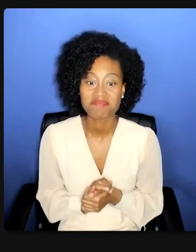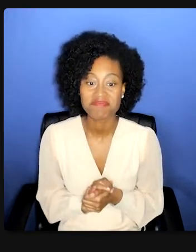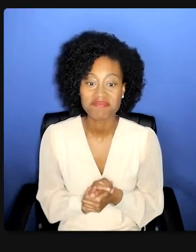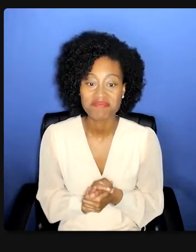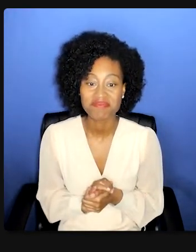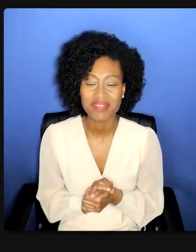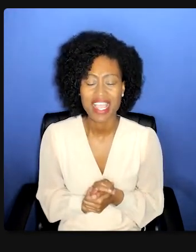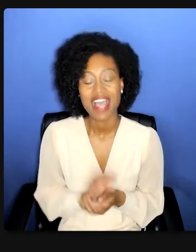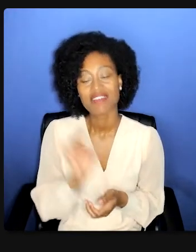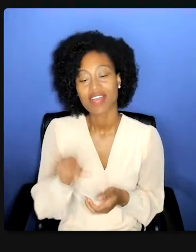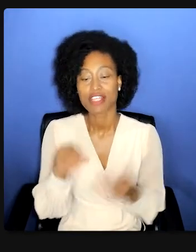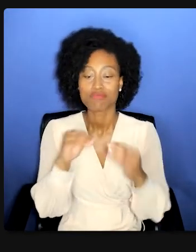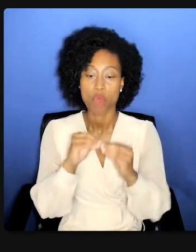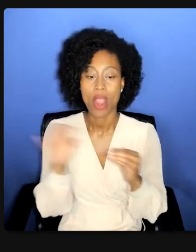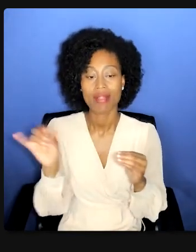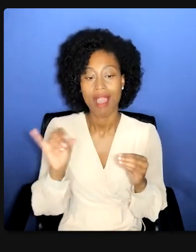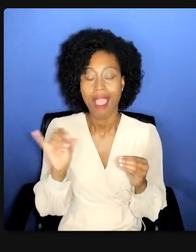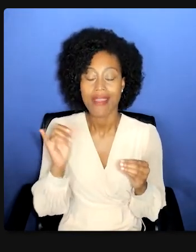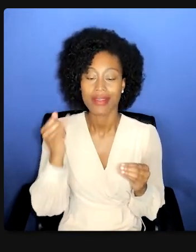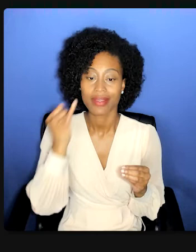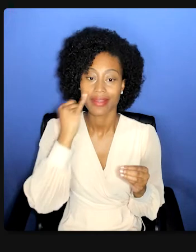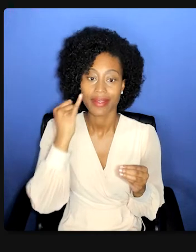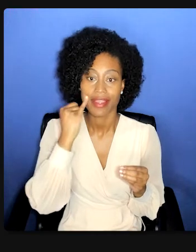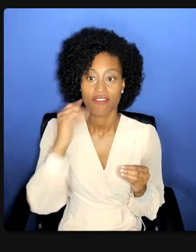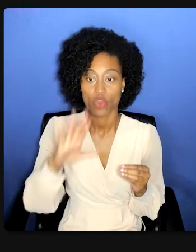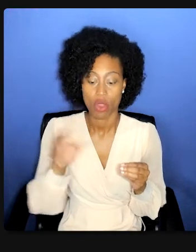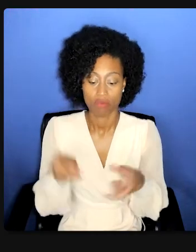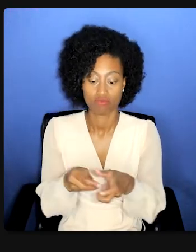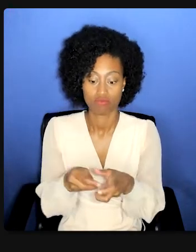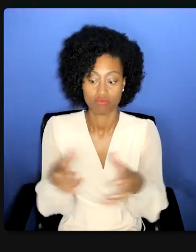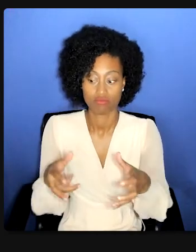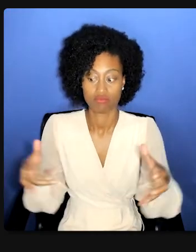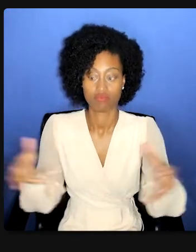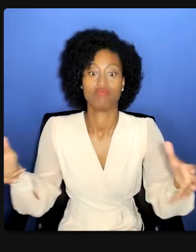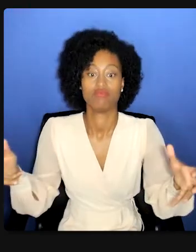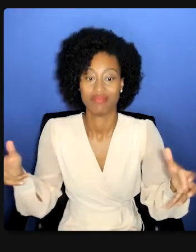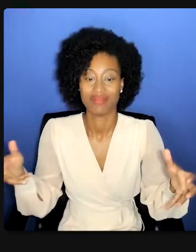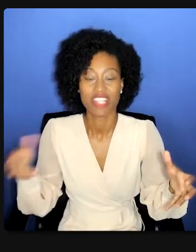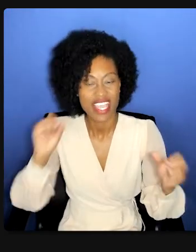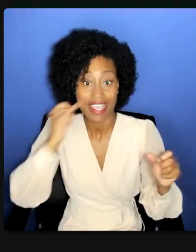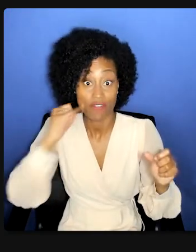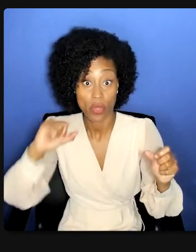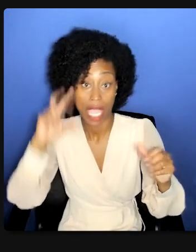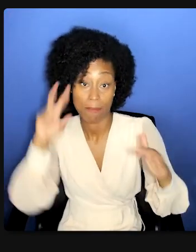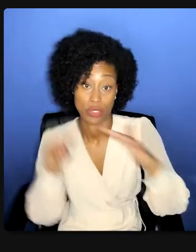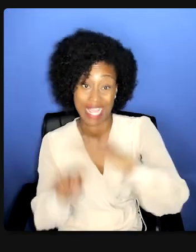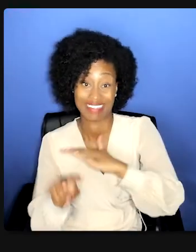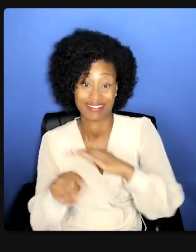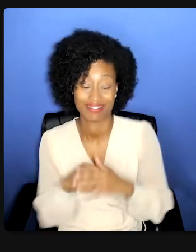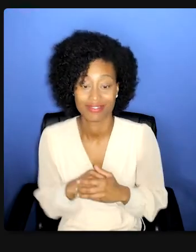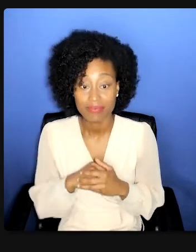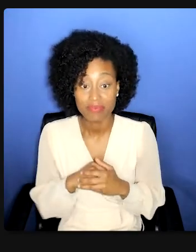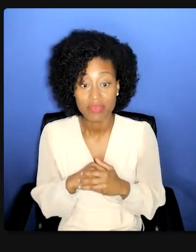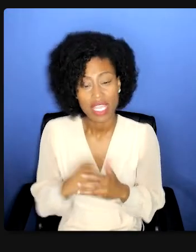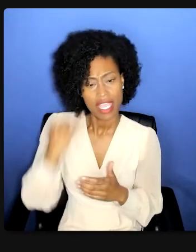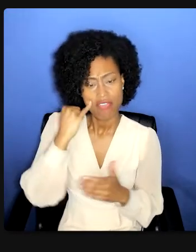This is a more like when your players... when your growth is predicted. What if you want something more dynamic,